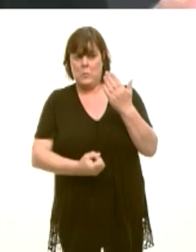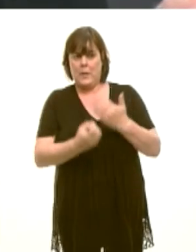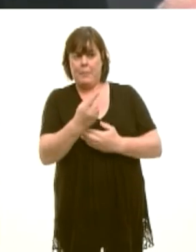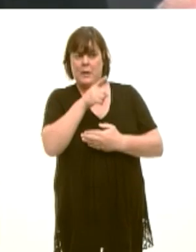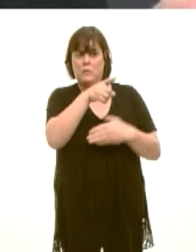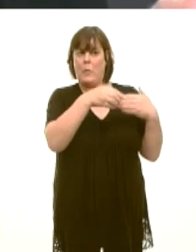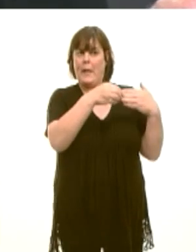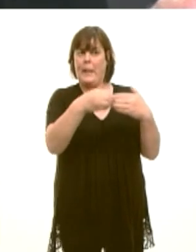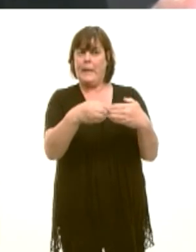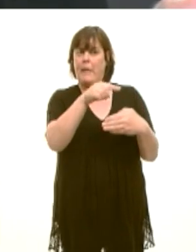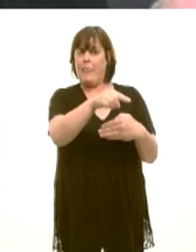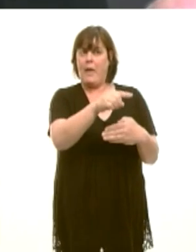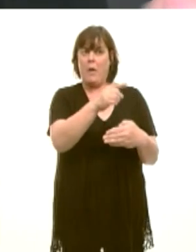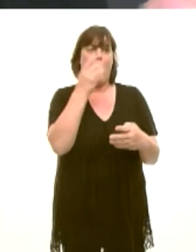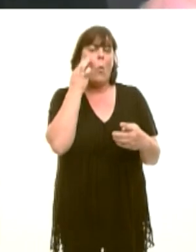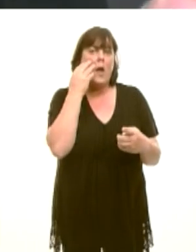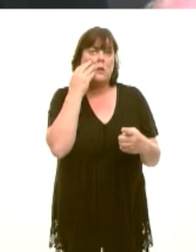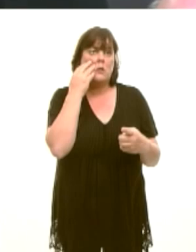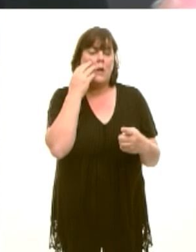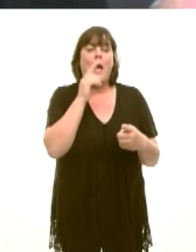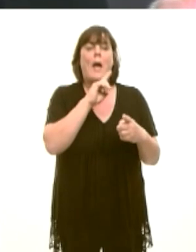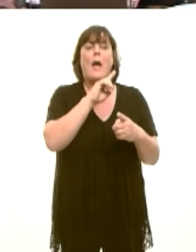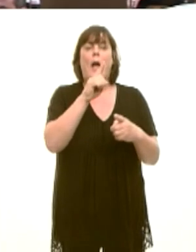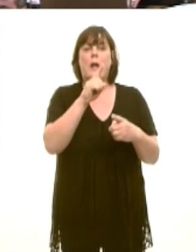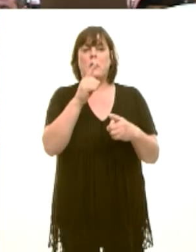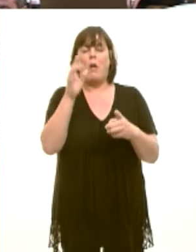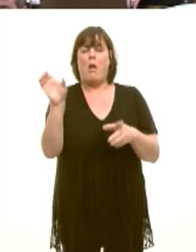at that board, and when can we expect to see some progress on the implementation of the